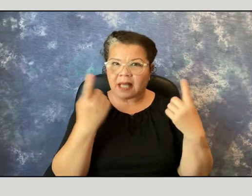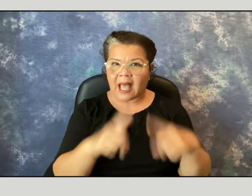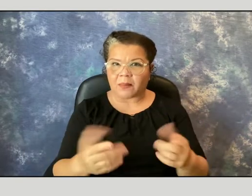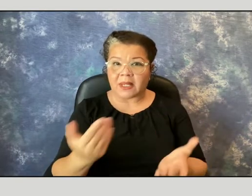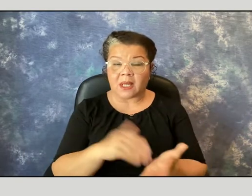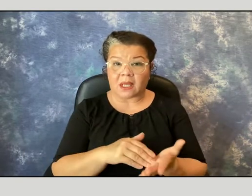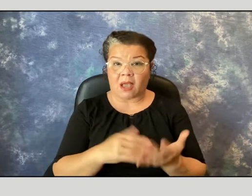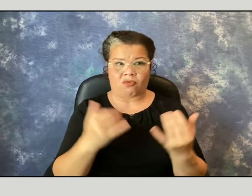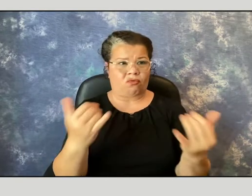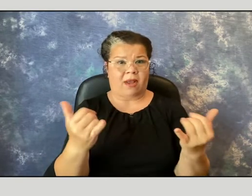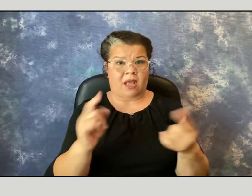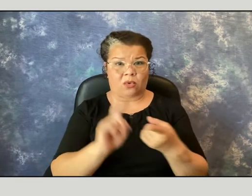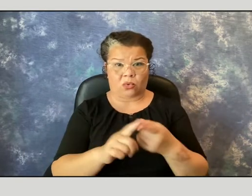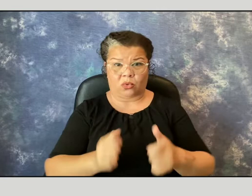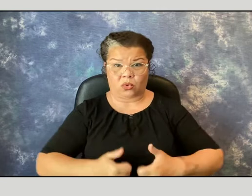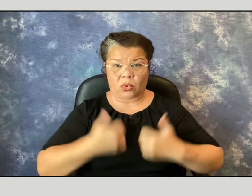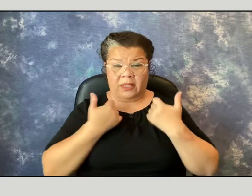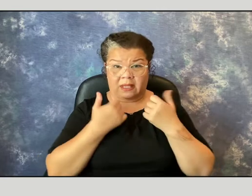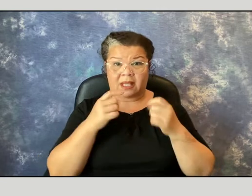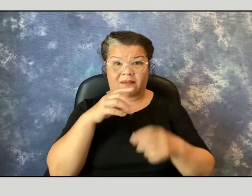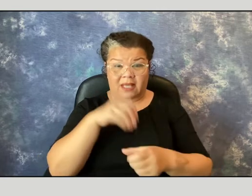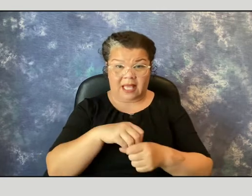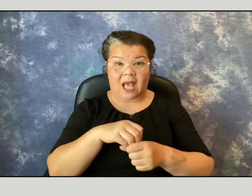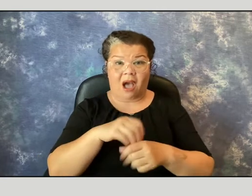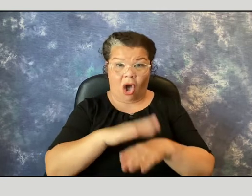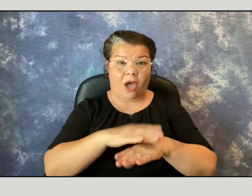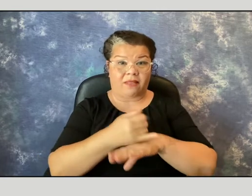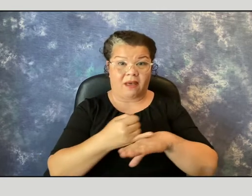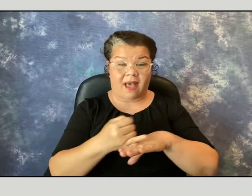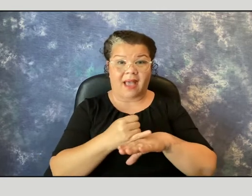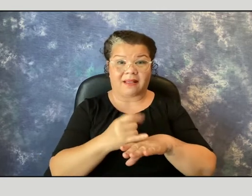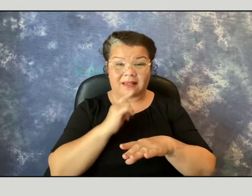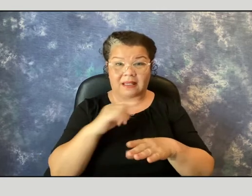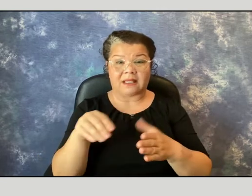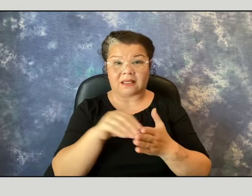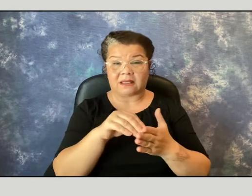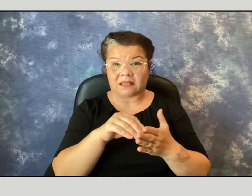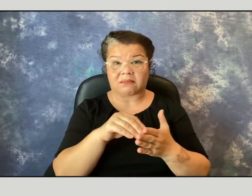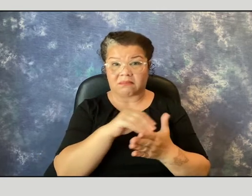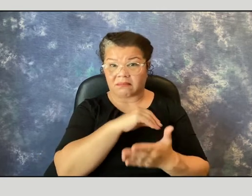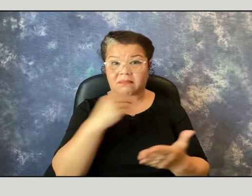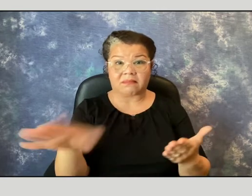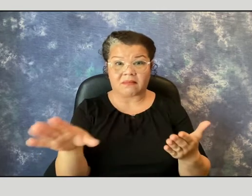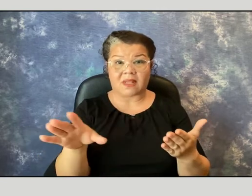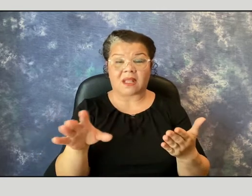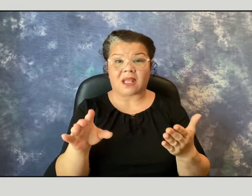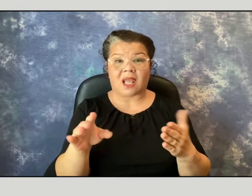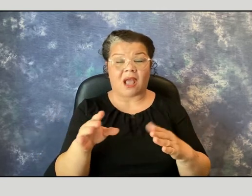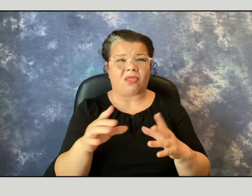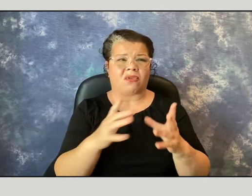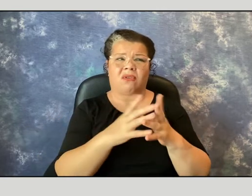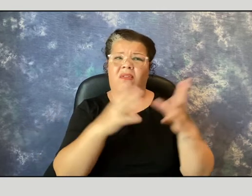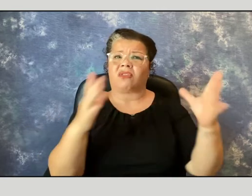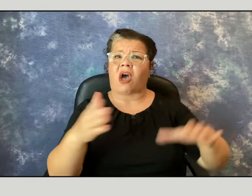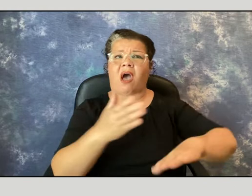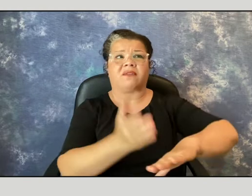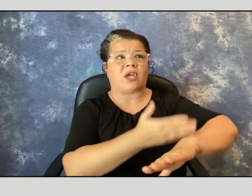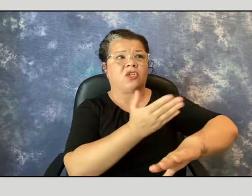as a Puerto Rican. There's enormous gentrification. The cost of living is incredibly high.